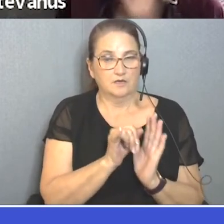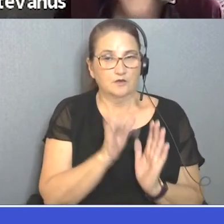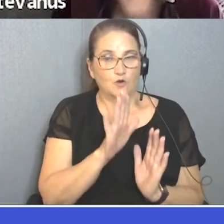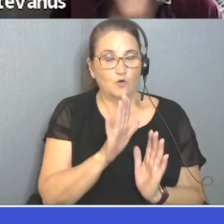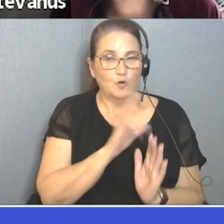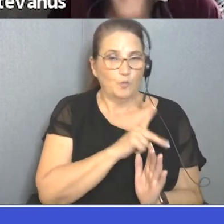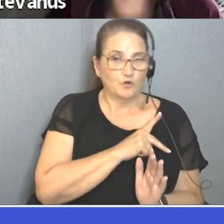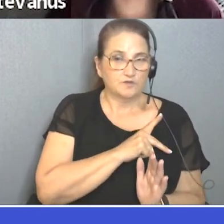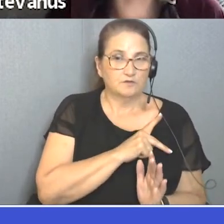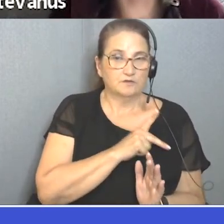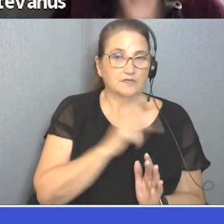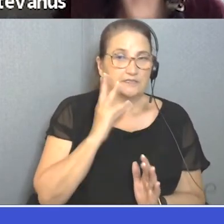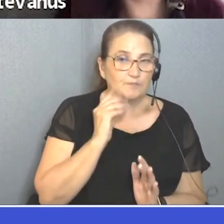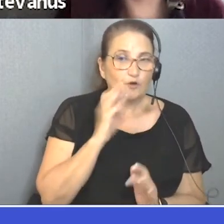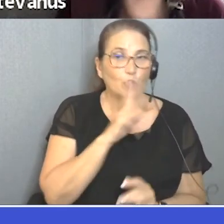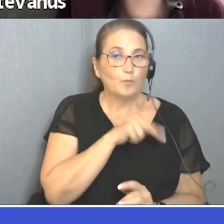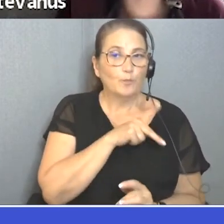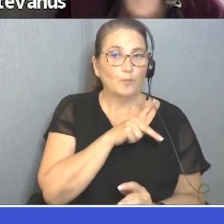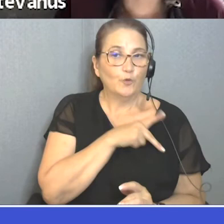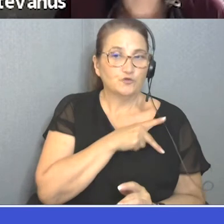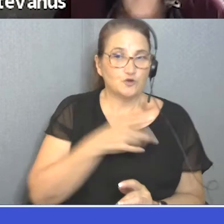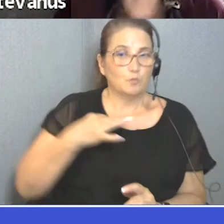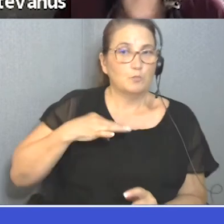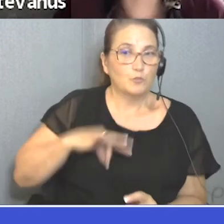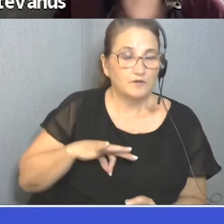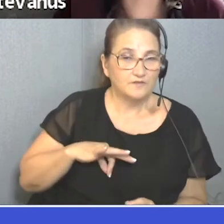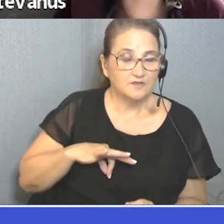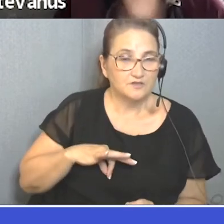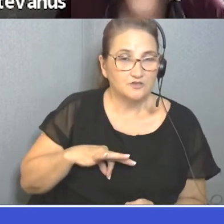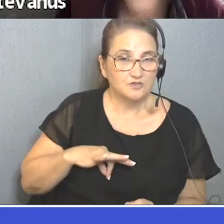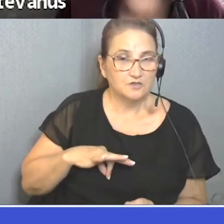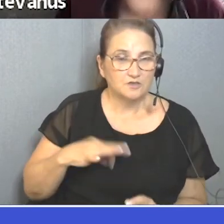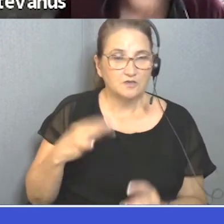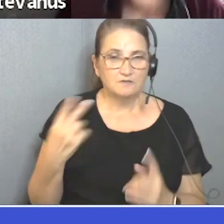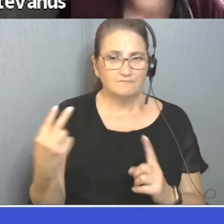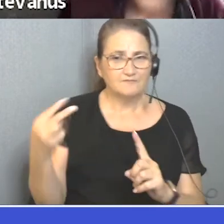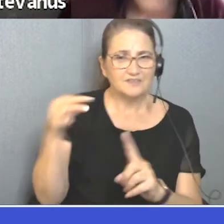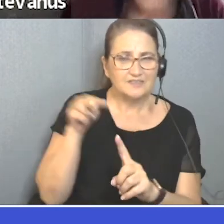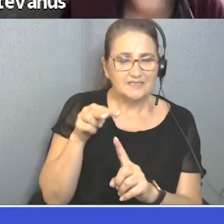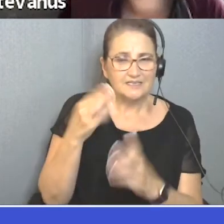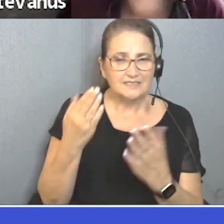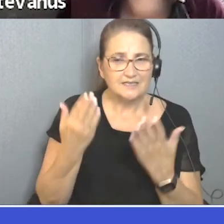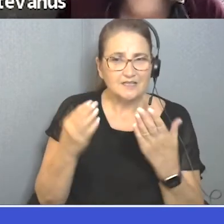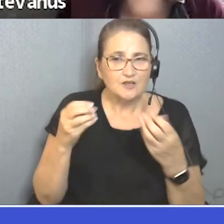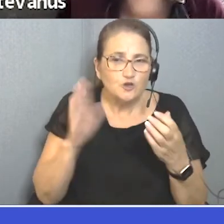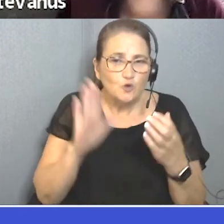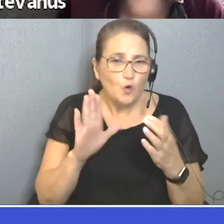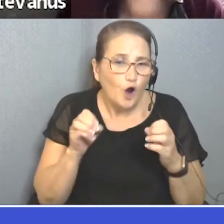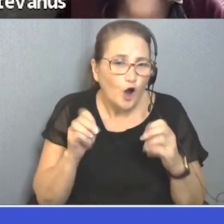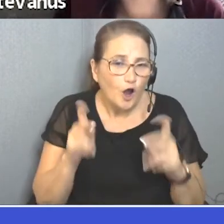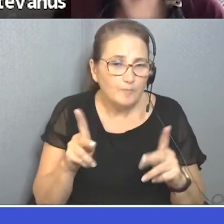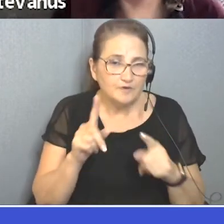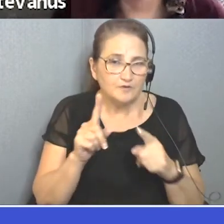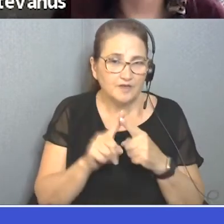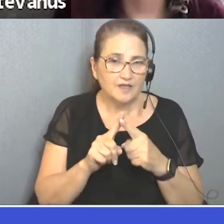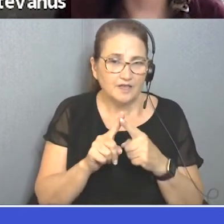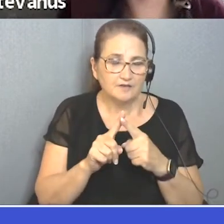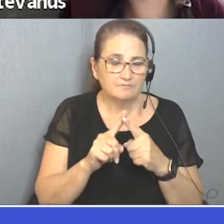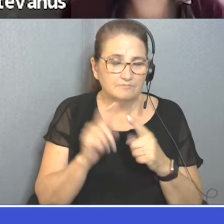your personal identity, maybe your experience or your privilege informed who you might be seeing in this process, or even the